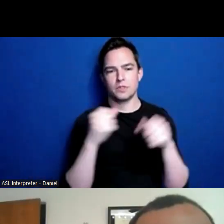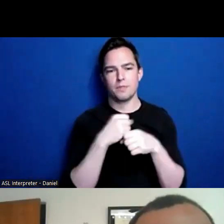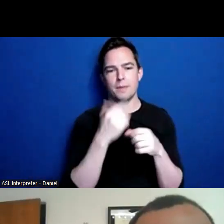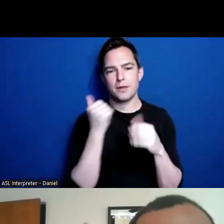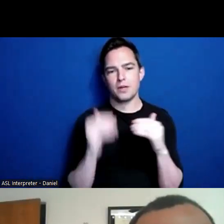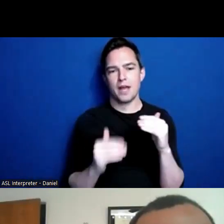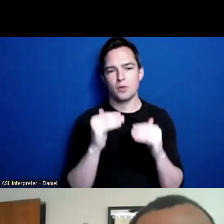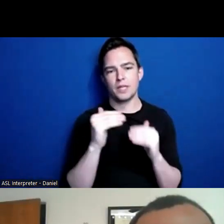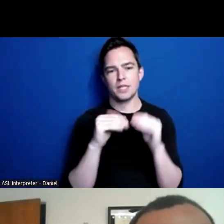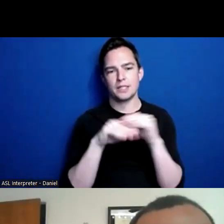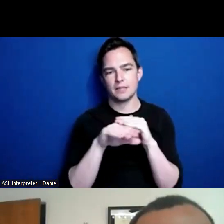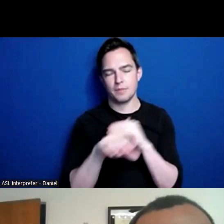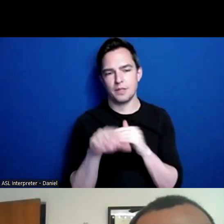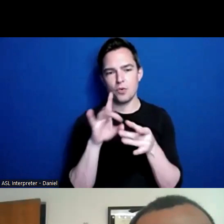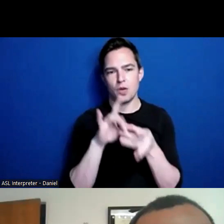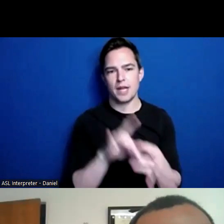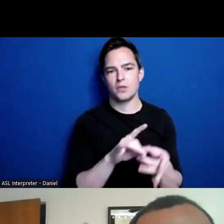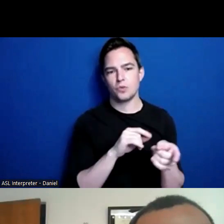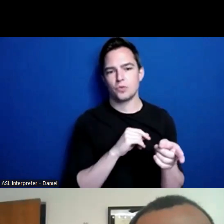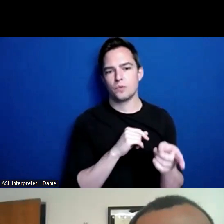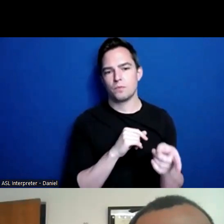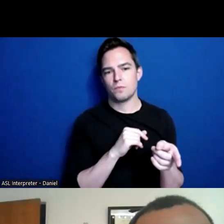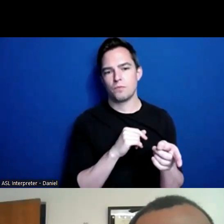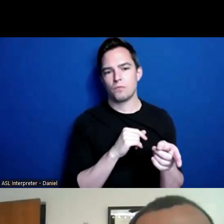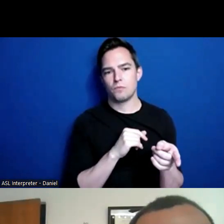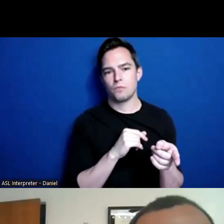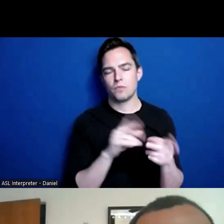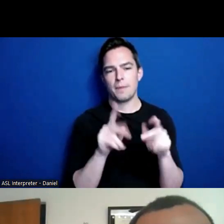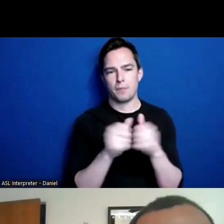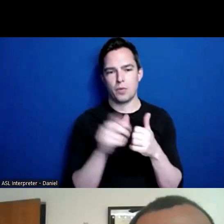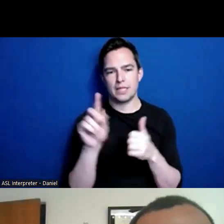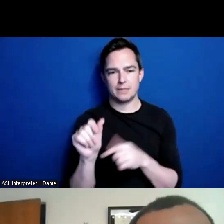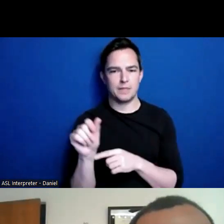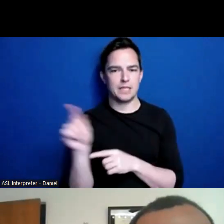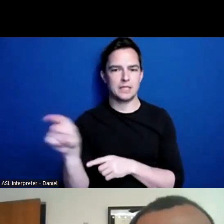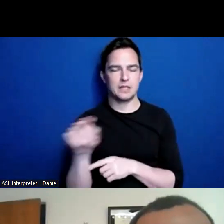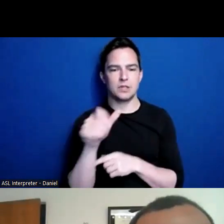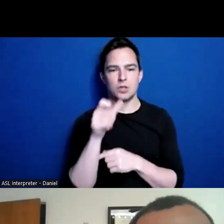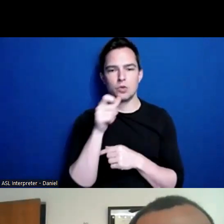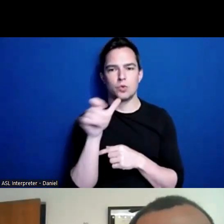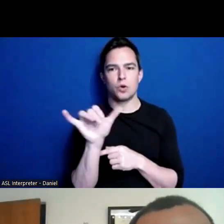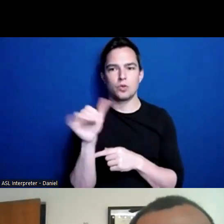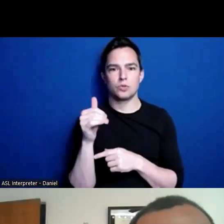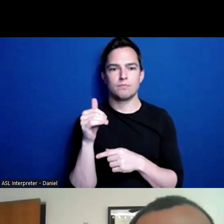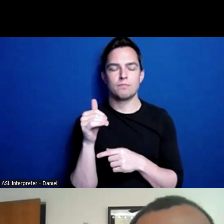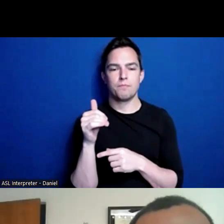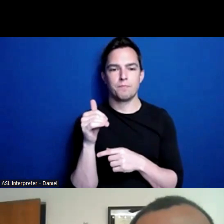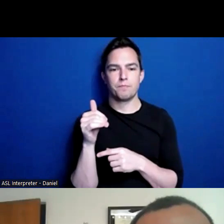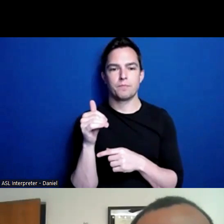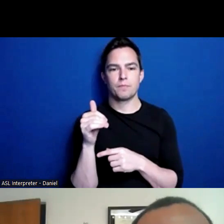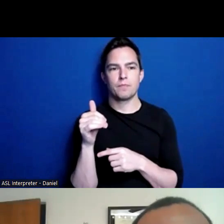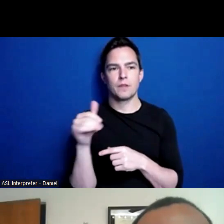when it comes to people with disabilities who also have other minoritized identities.